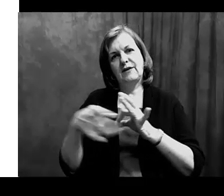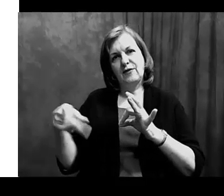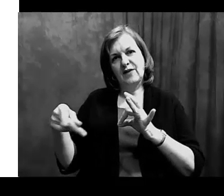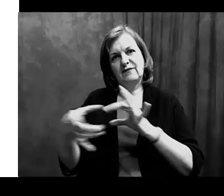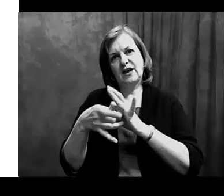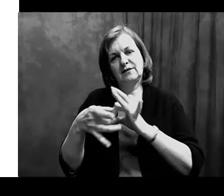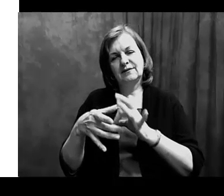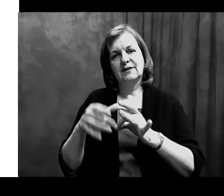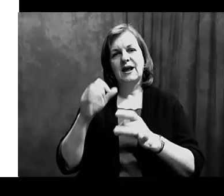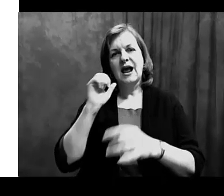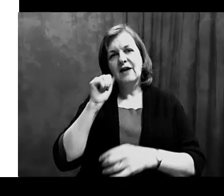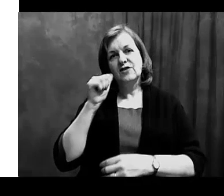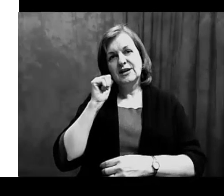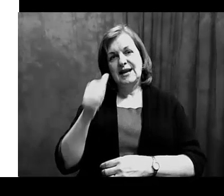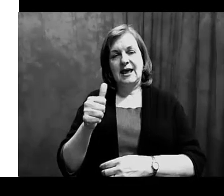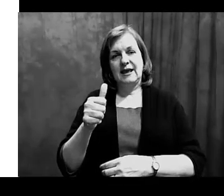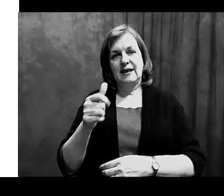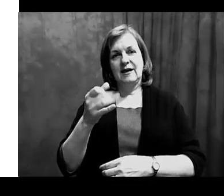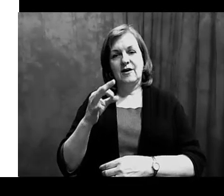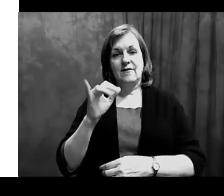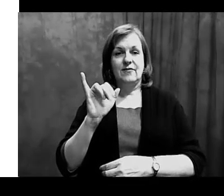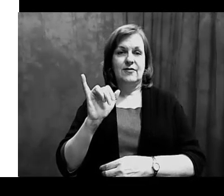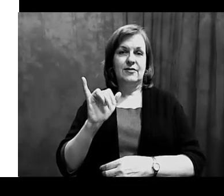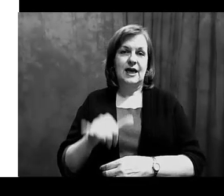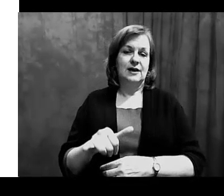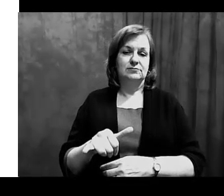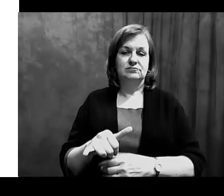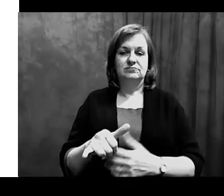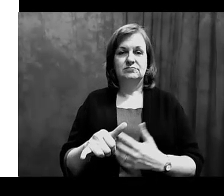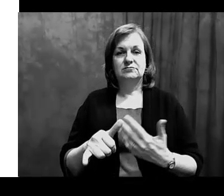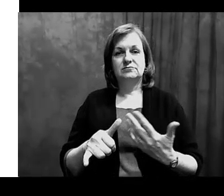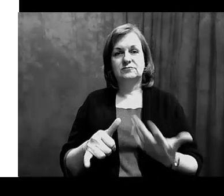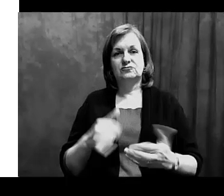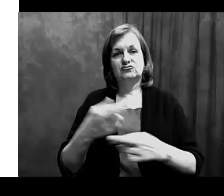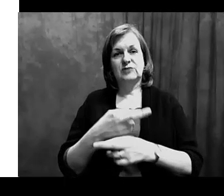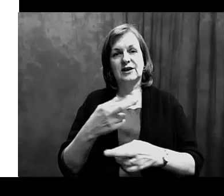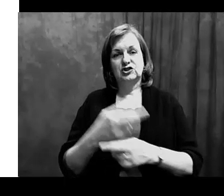every day of that